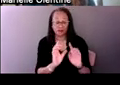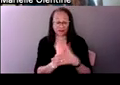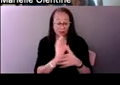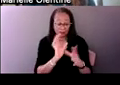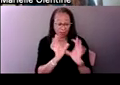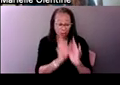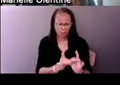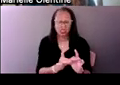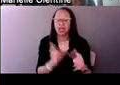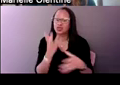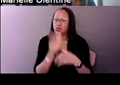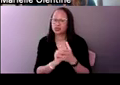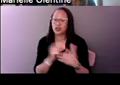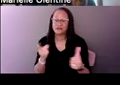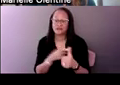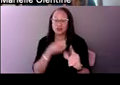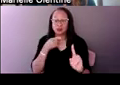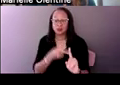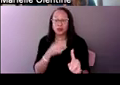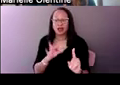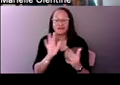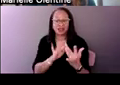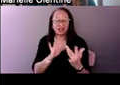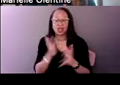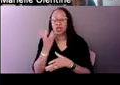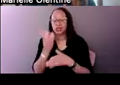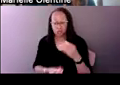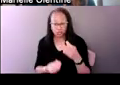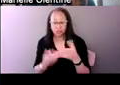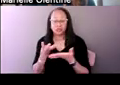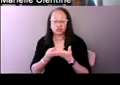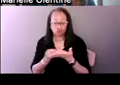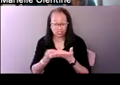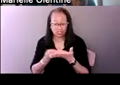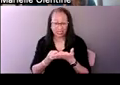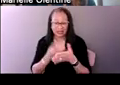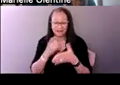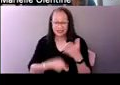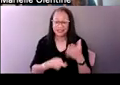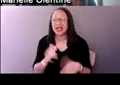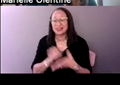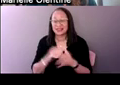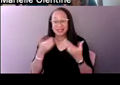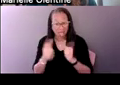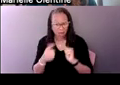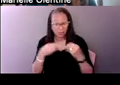current market. Creative agents can propose and offer unique, personalized solutions and outside of